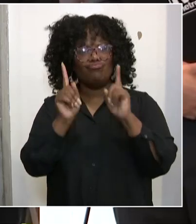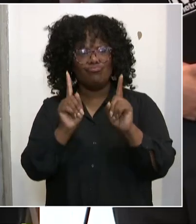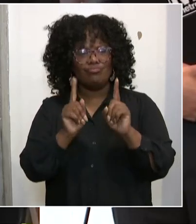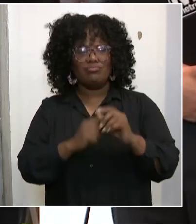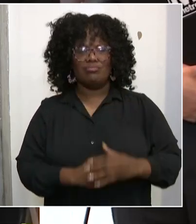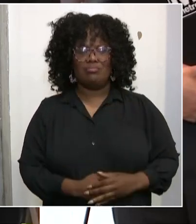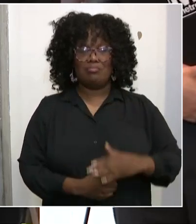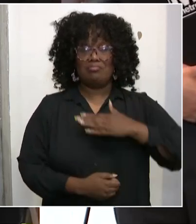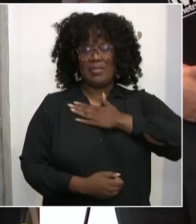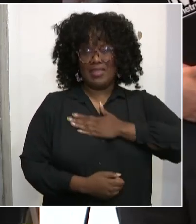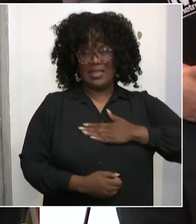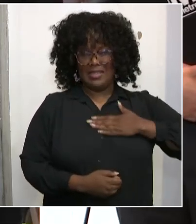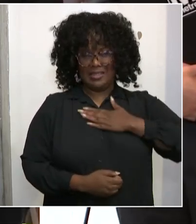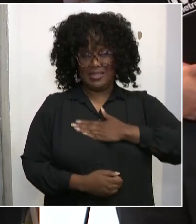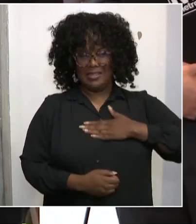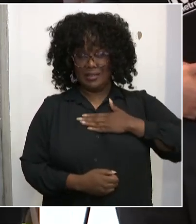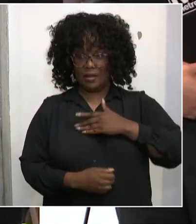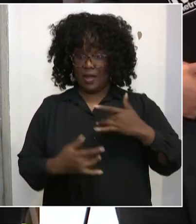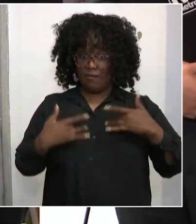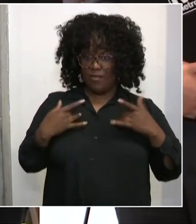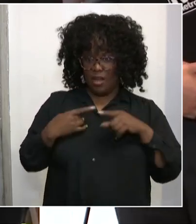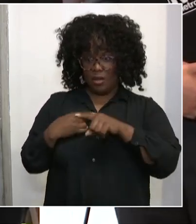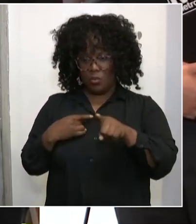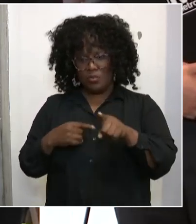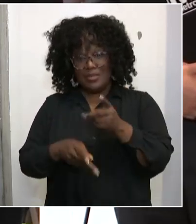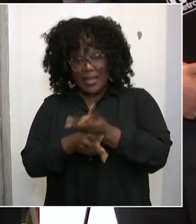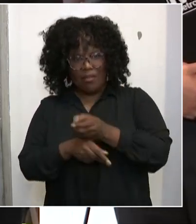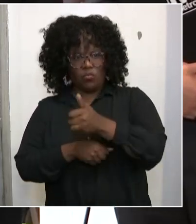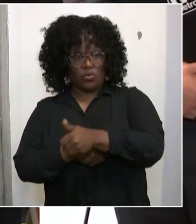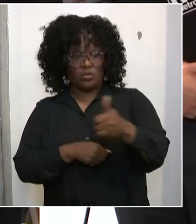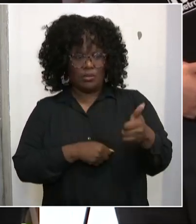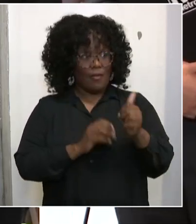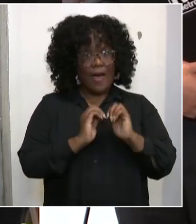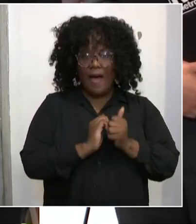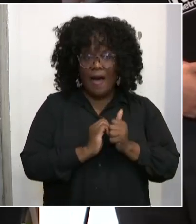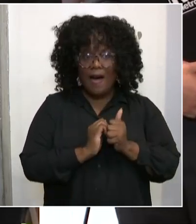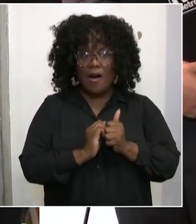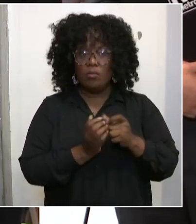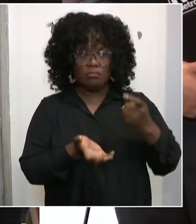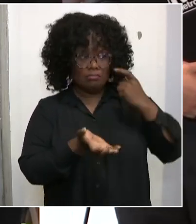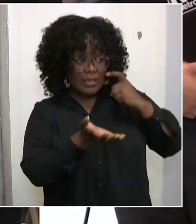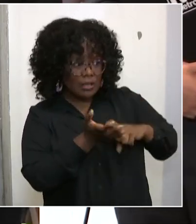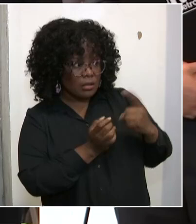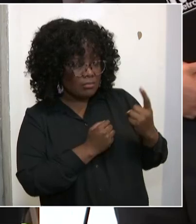I will say this to you and I'll close by saying this if you see something, say something. Uh, we ask that you plan ahead.